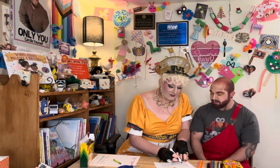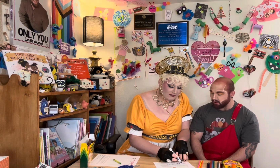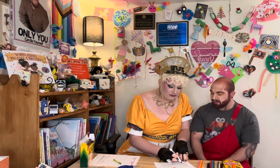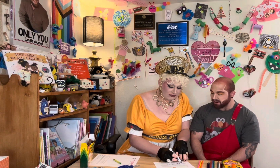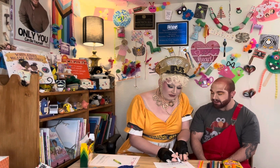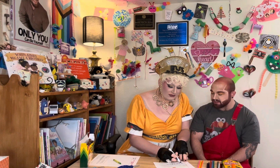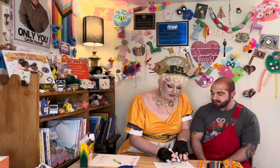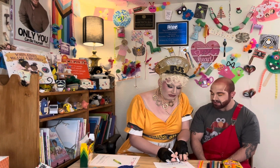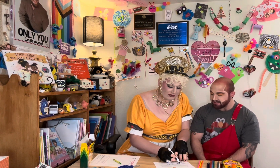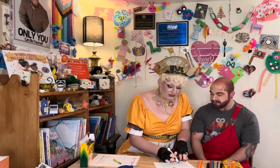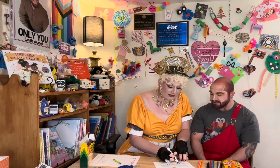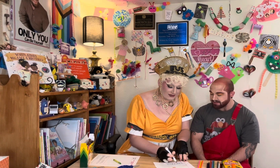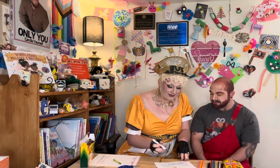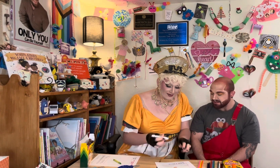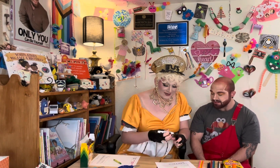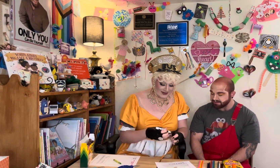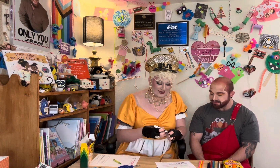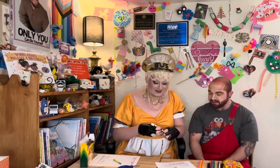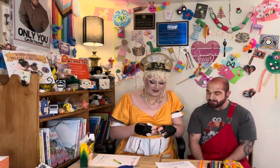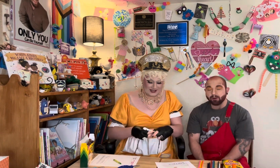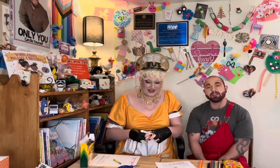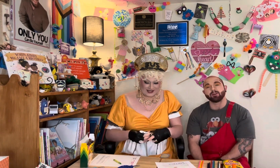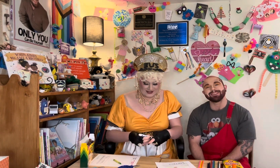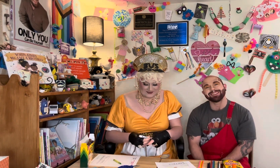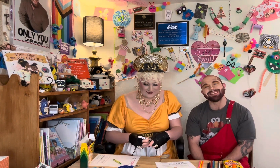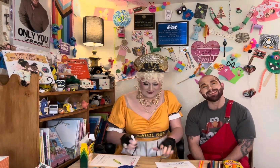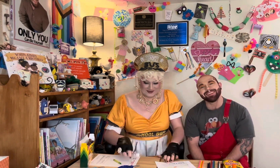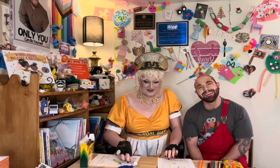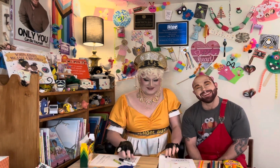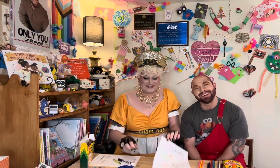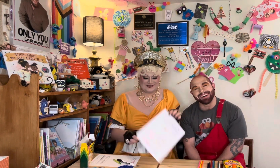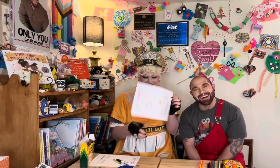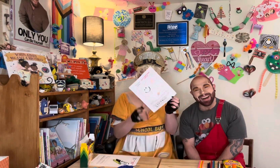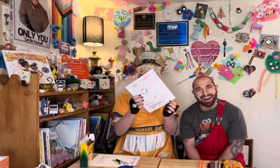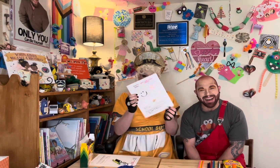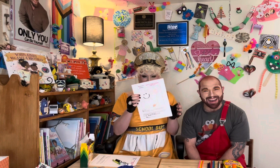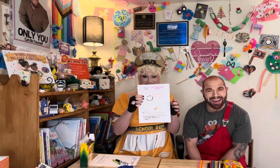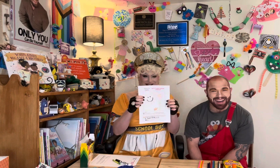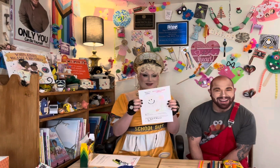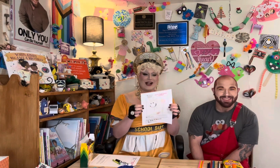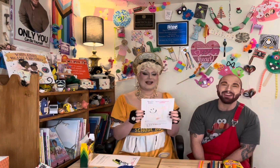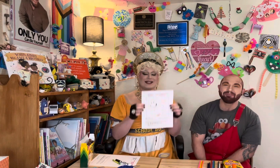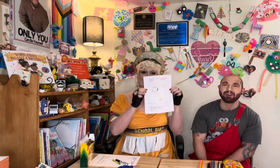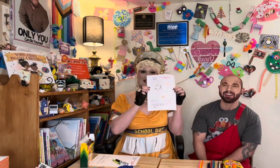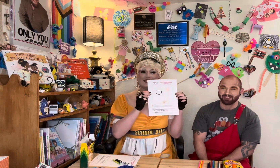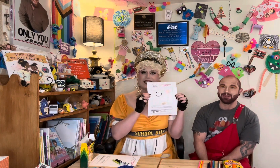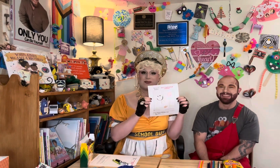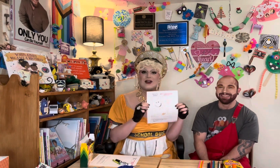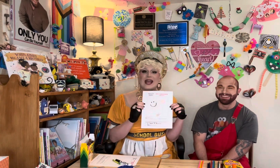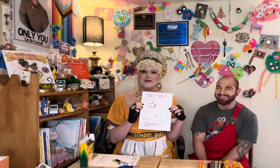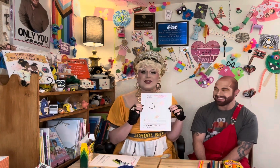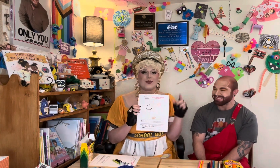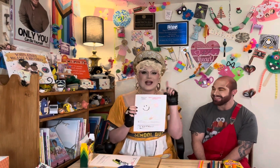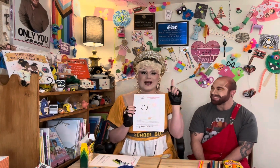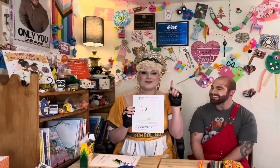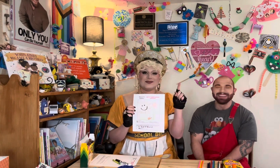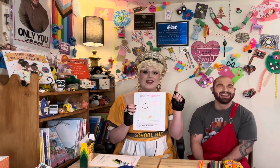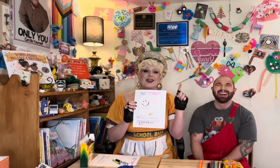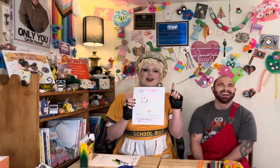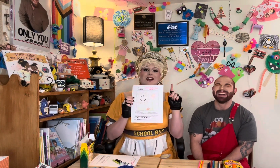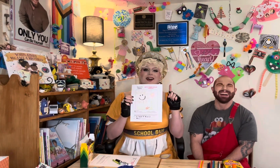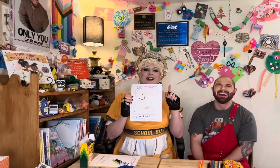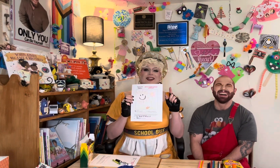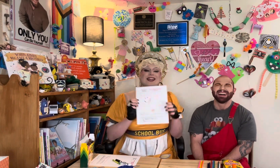both of our ages. CALI: *mumble noise* BUSTER: Four years old. We are four years old. HAHA! CALI: Okay! No we're not. Thank